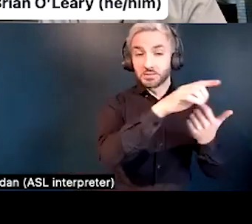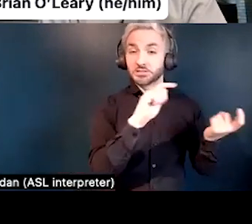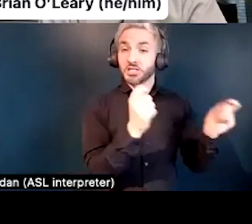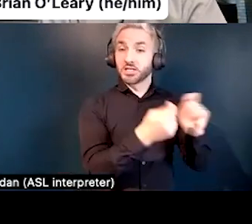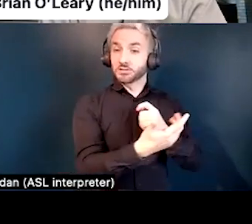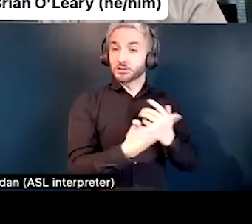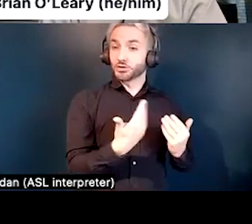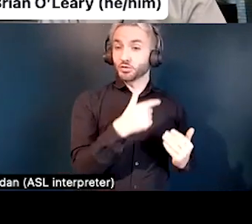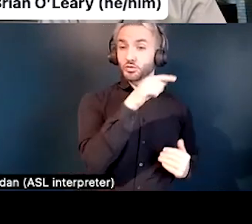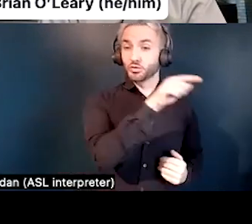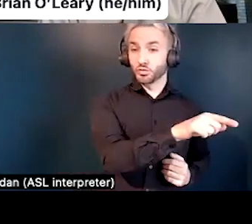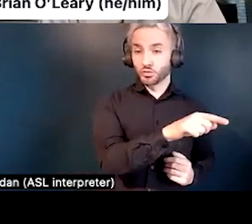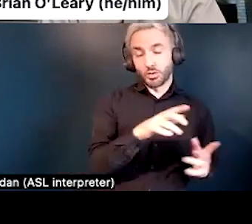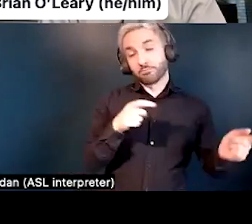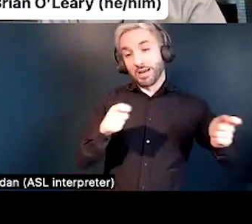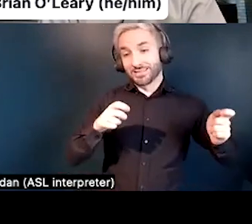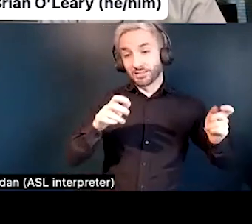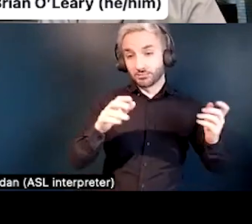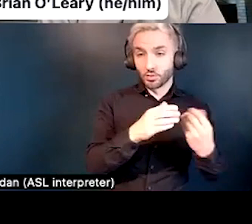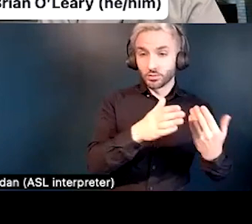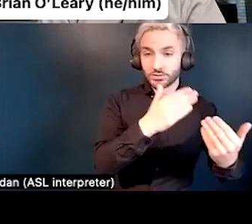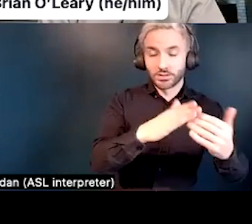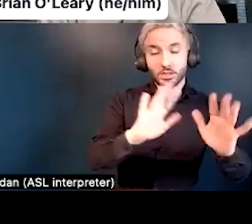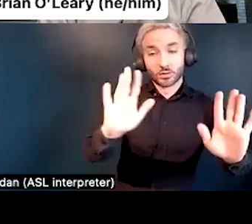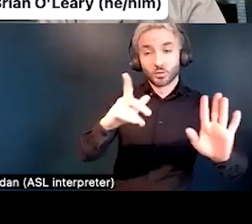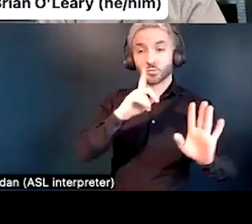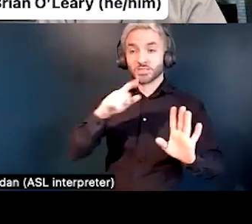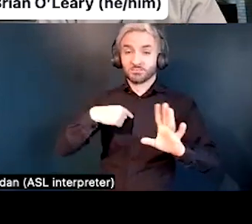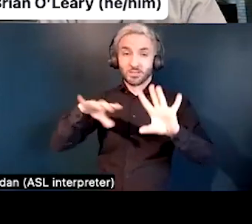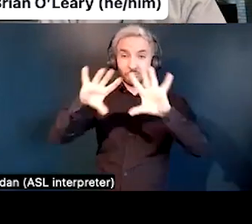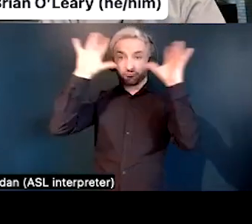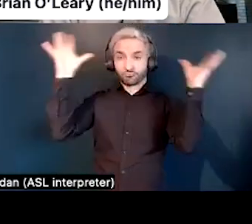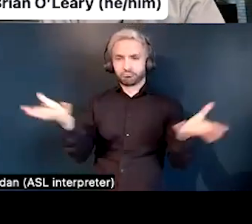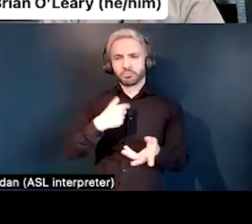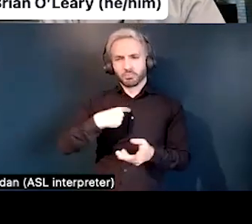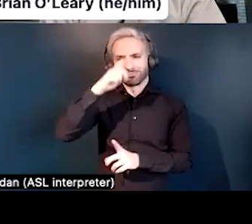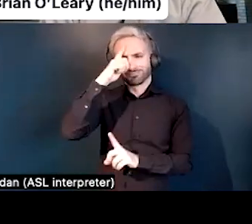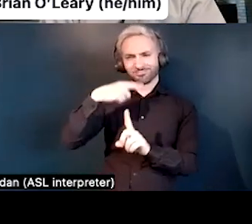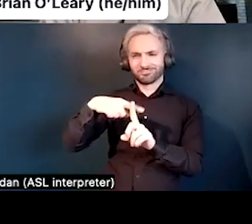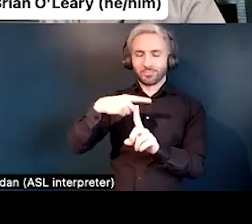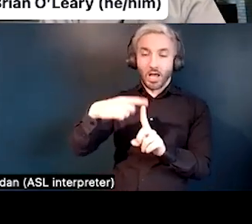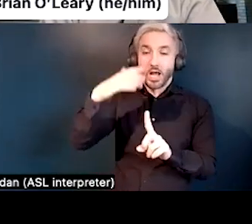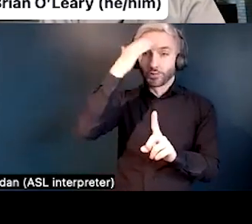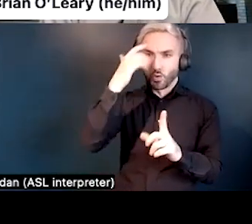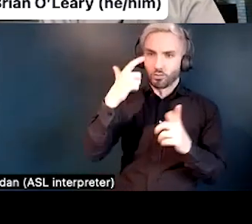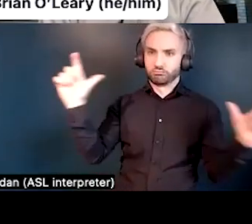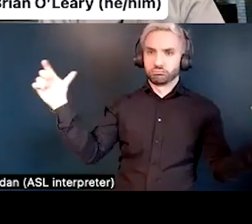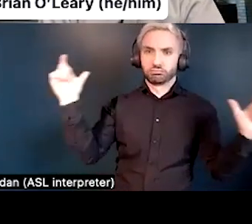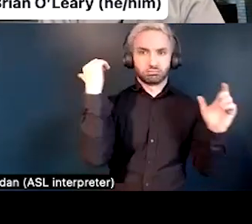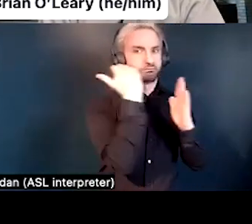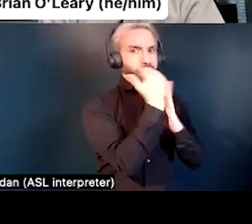So I'm pretty optimistic about this, even though we have an ambitious agenda. I just think for any